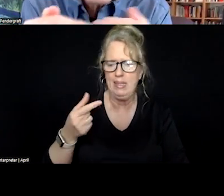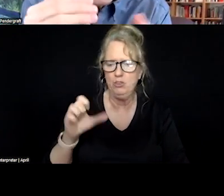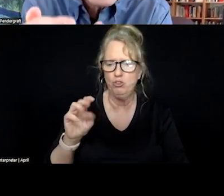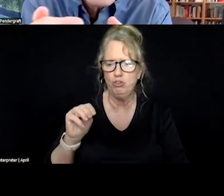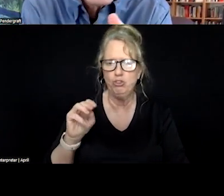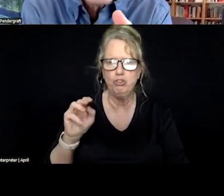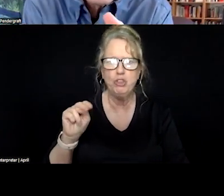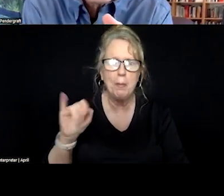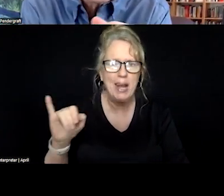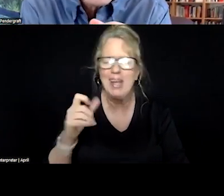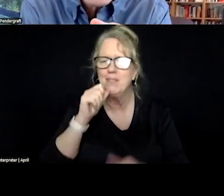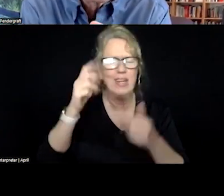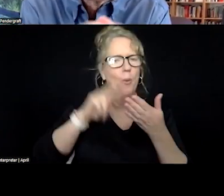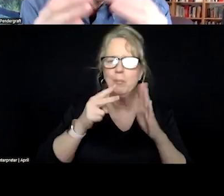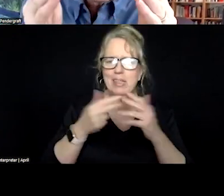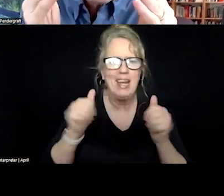IF THOSE DON'T MEAN ANYTHING TO YOU, THAT IS OKAY.